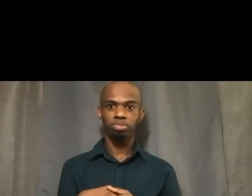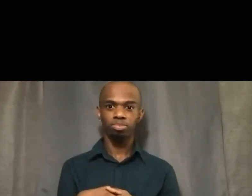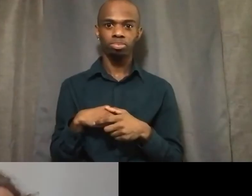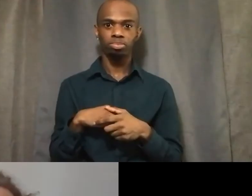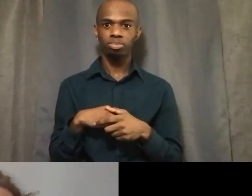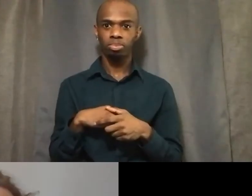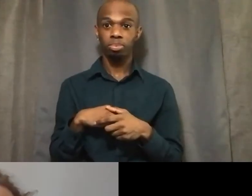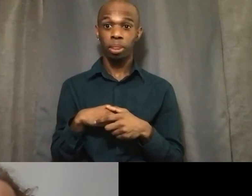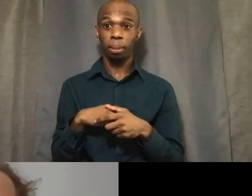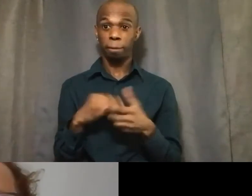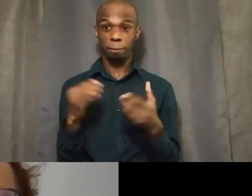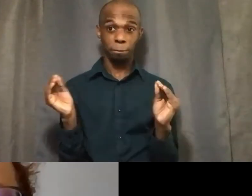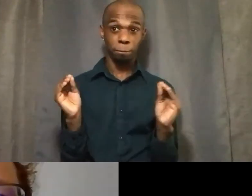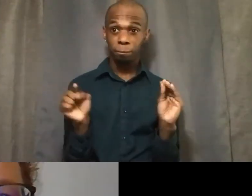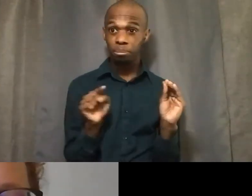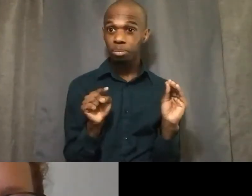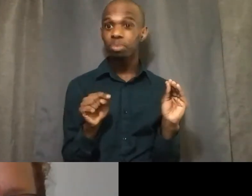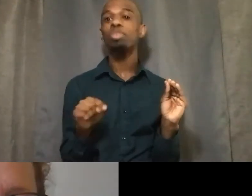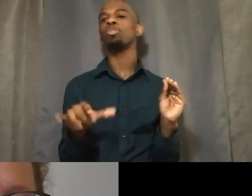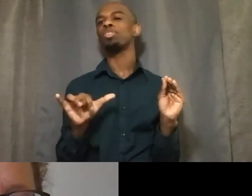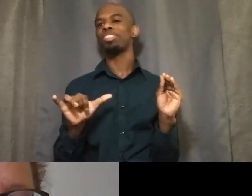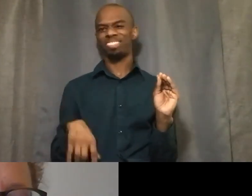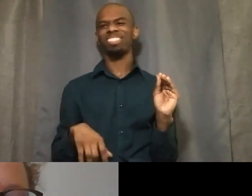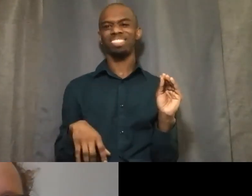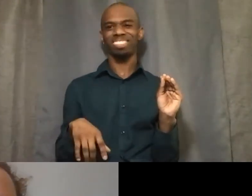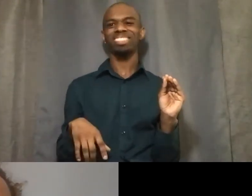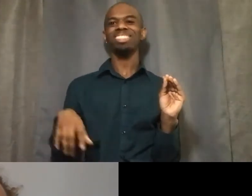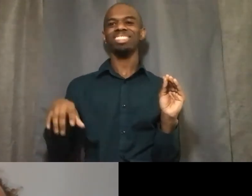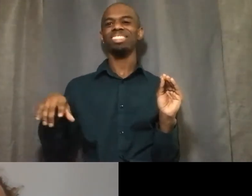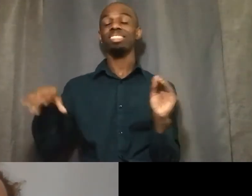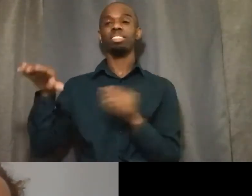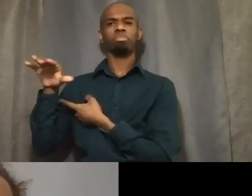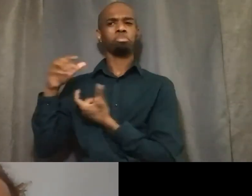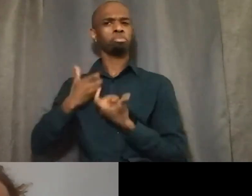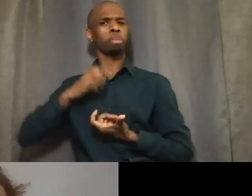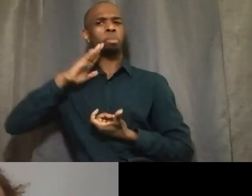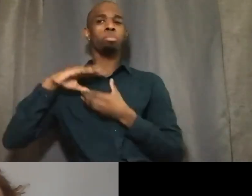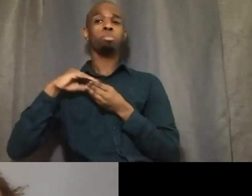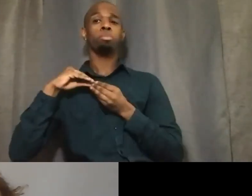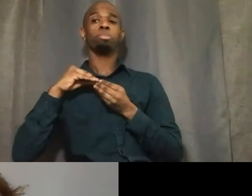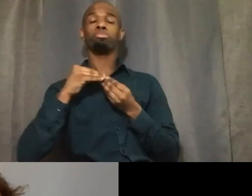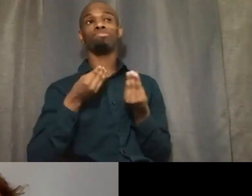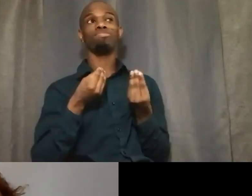Anybody else have a victory? Yes -[Celia] I'll share. If we're talking about our mothers.